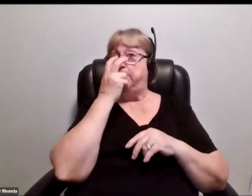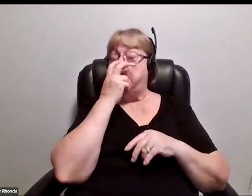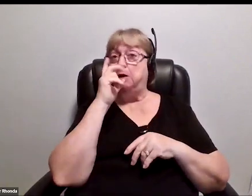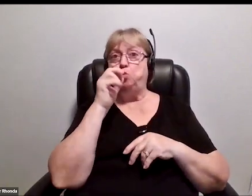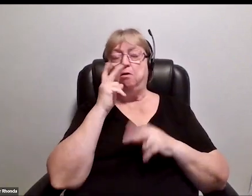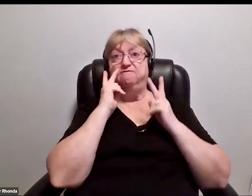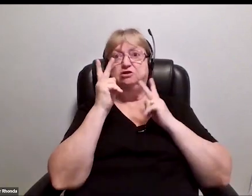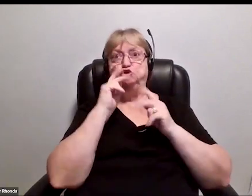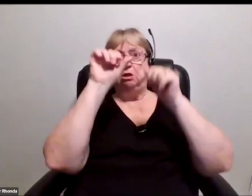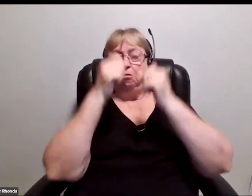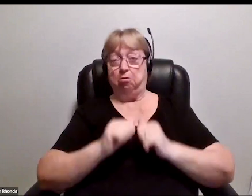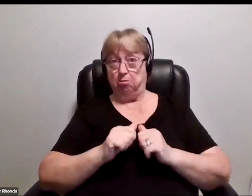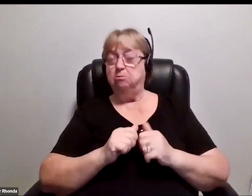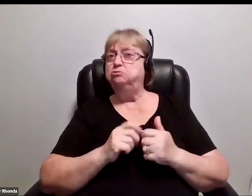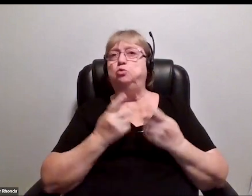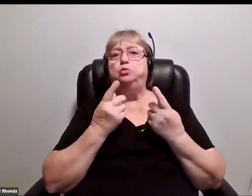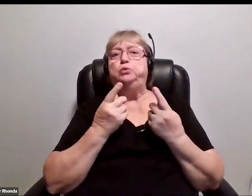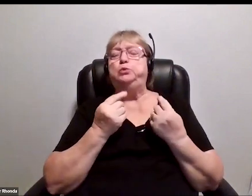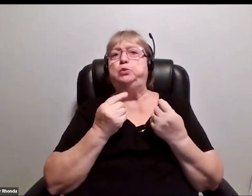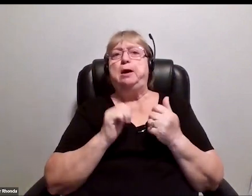What would you do? How can you explain